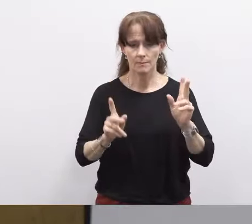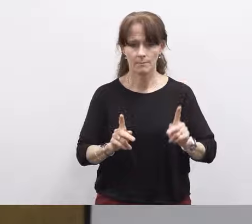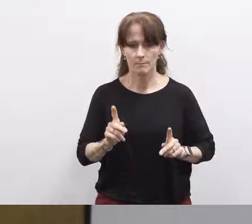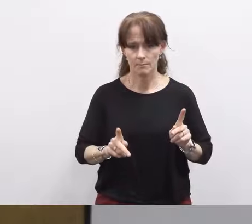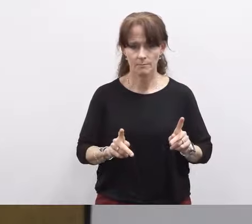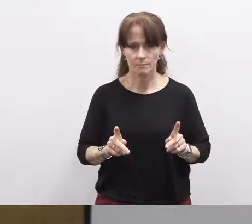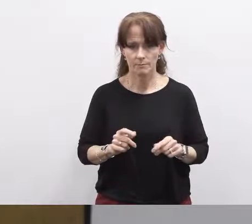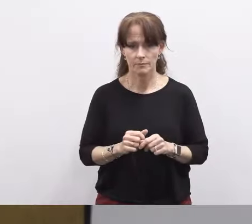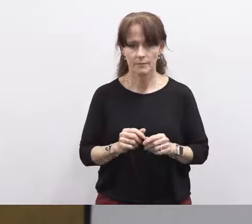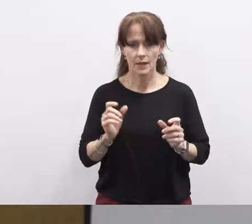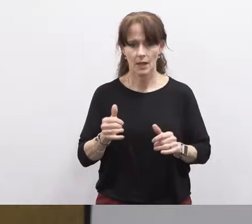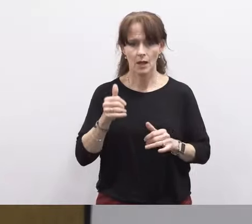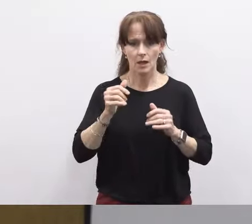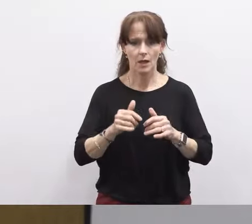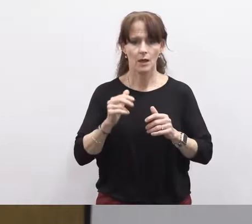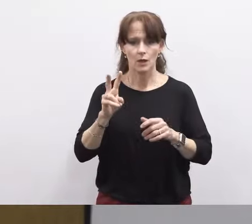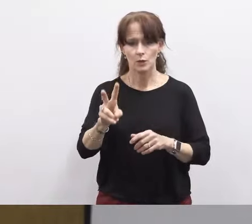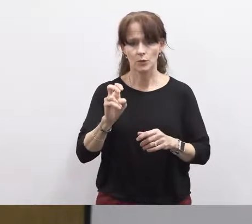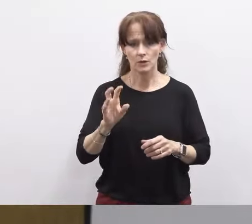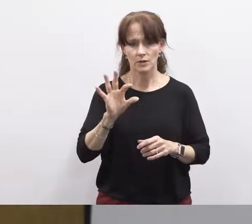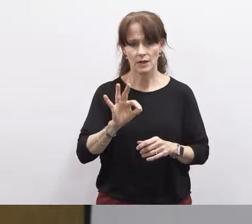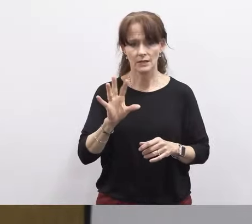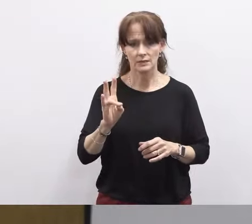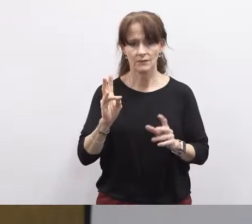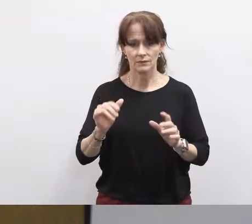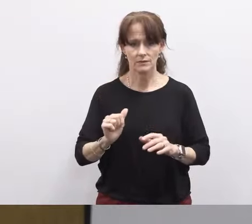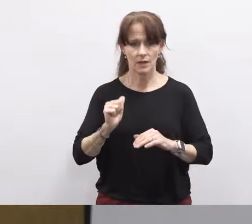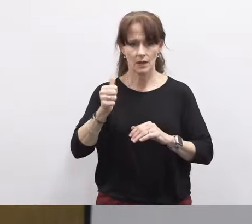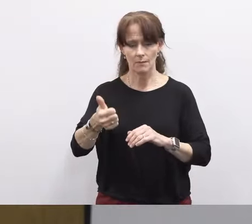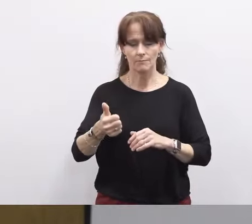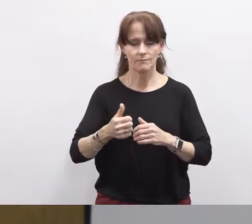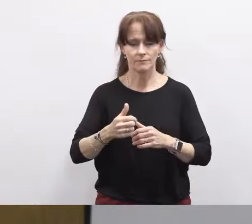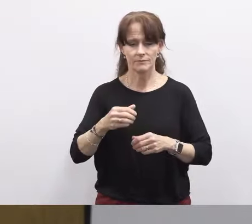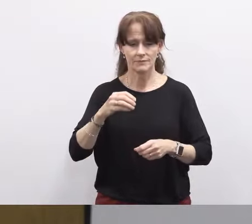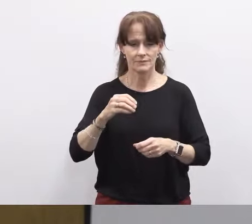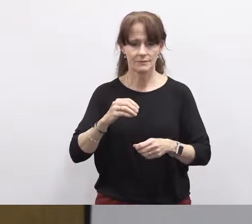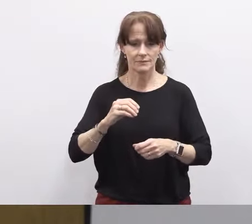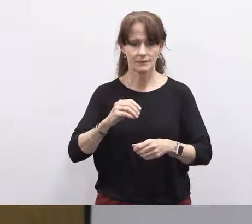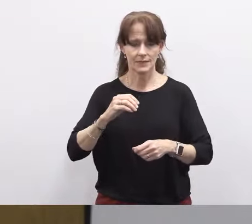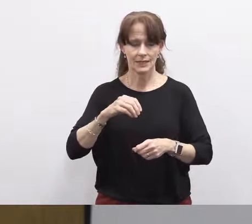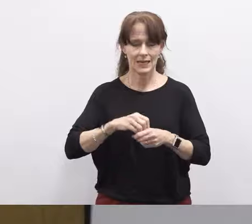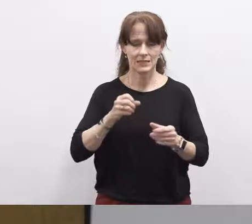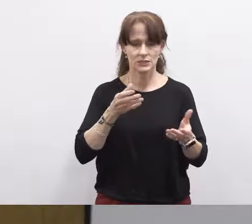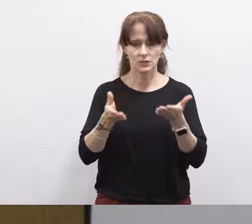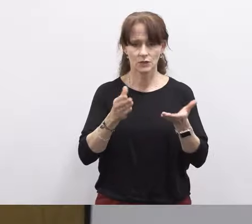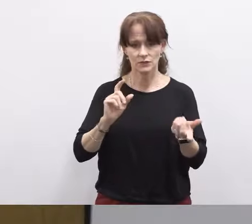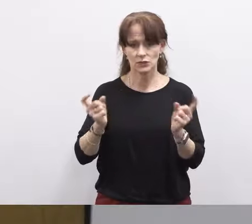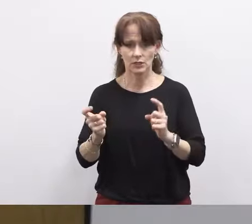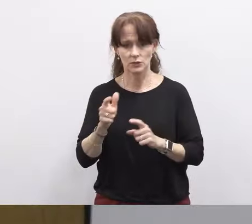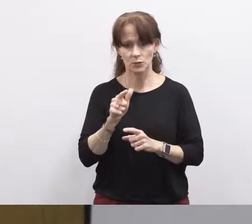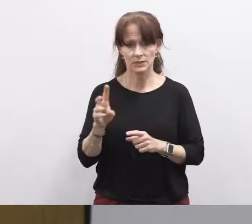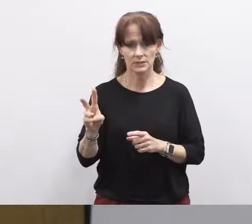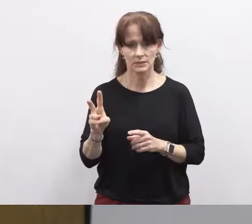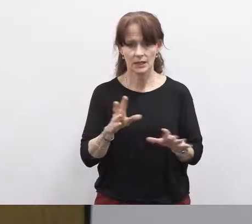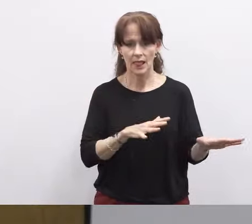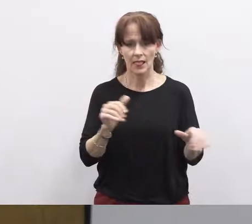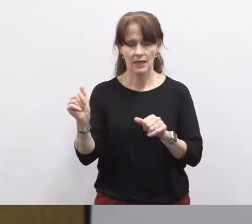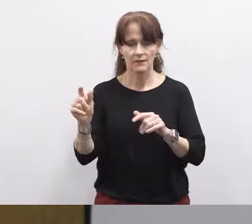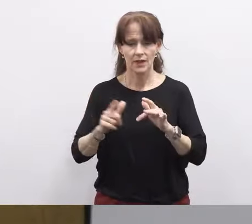Appointments, we have 297. In service changes, we have 26, Leaves of absence, we have one.